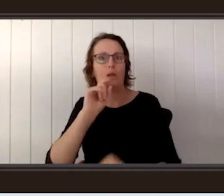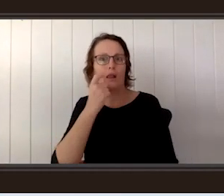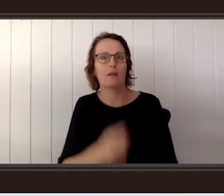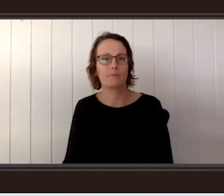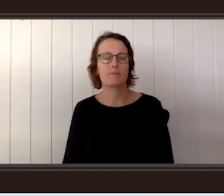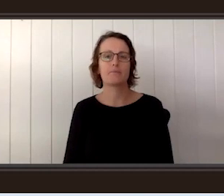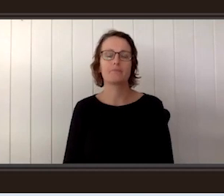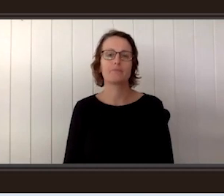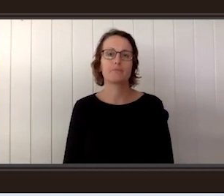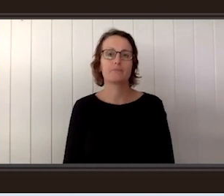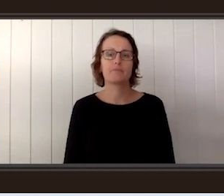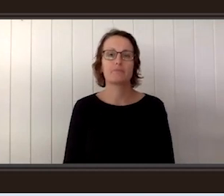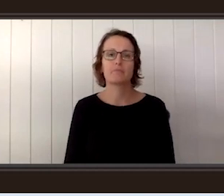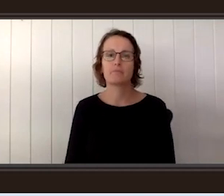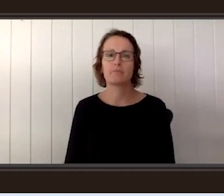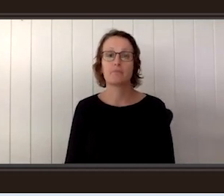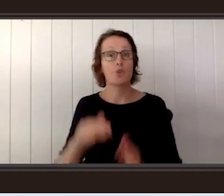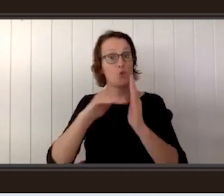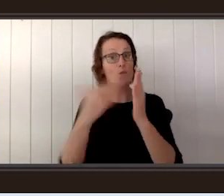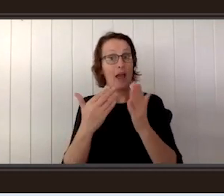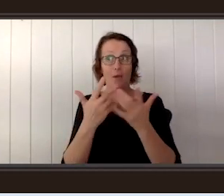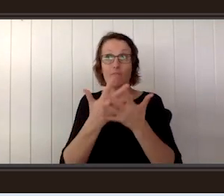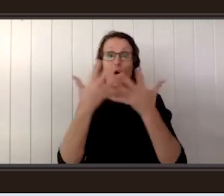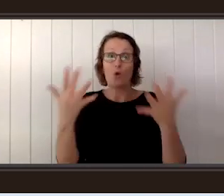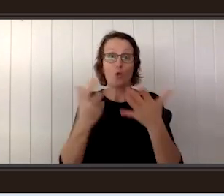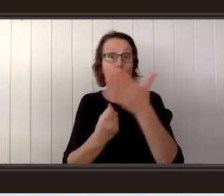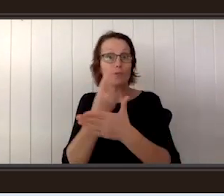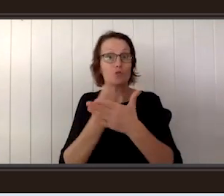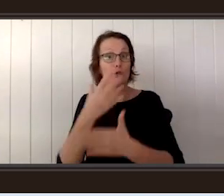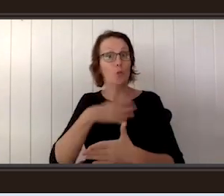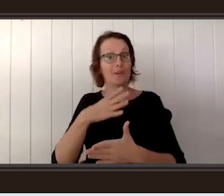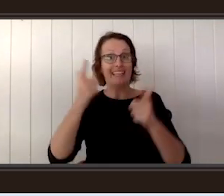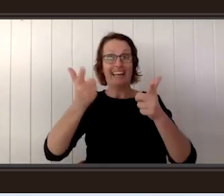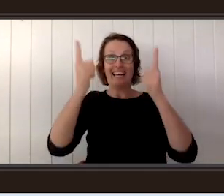fosters high performance. There's a lot of opportunity now, and we need